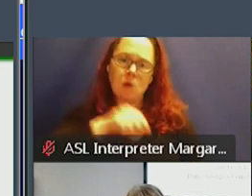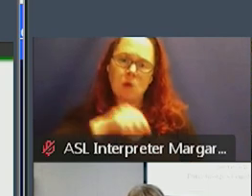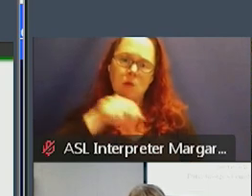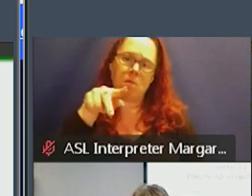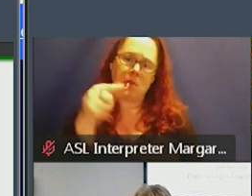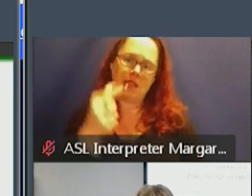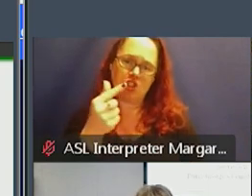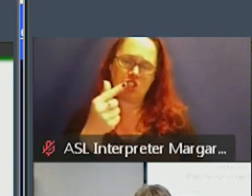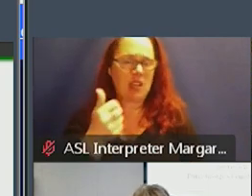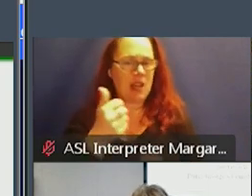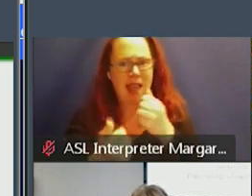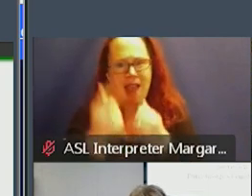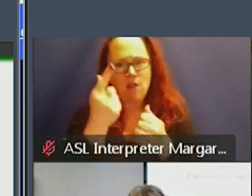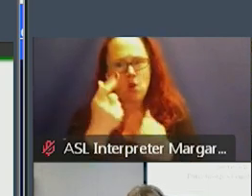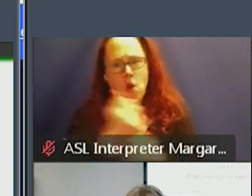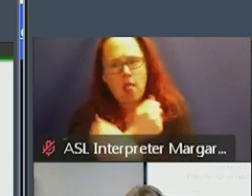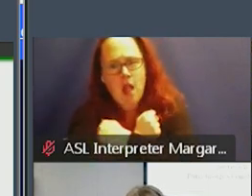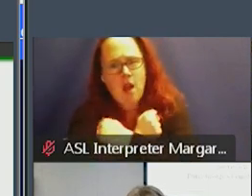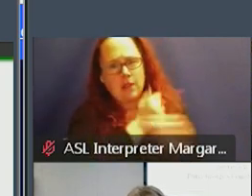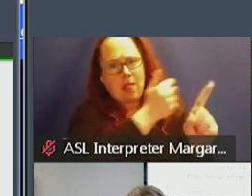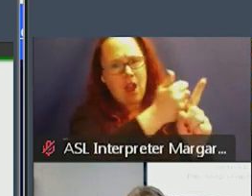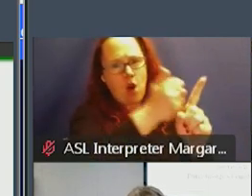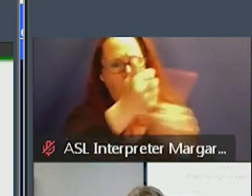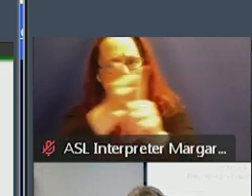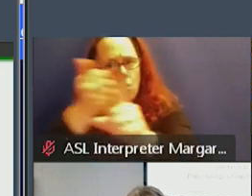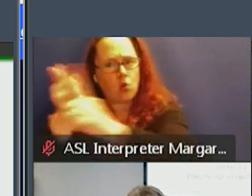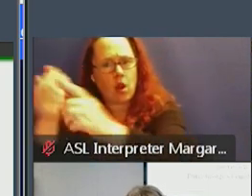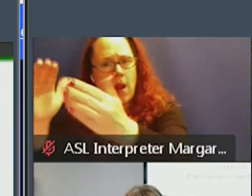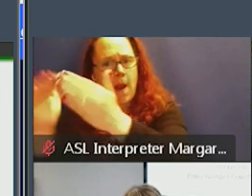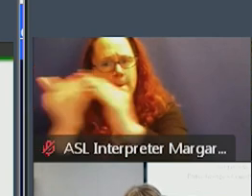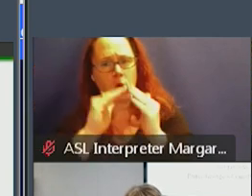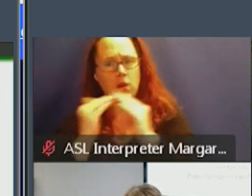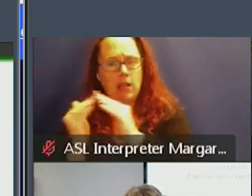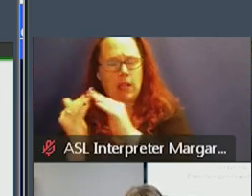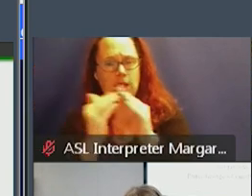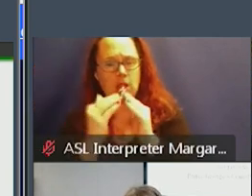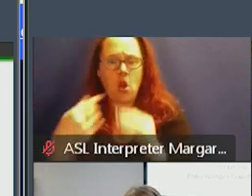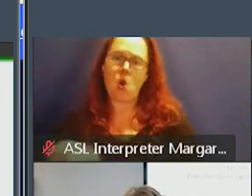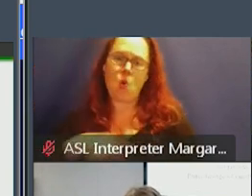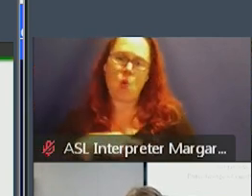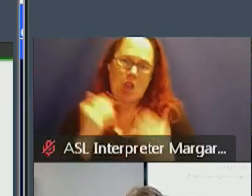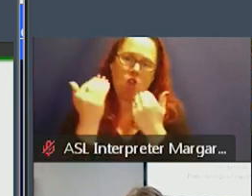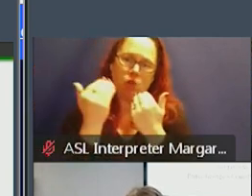community. And while we are restricted in some ways largely, well, not largely,